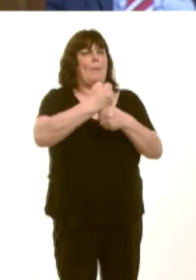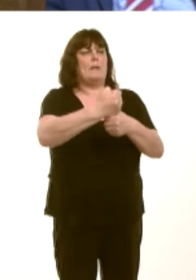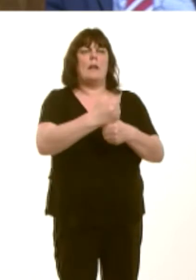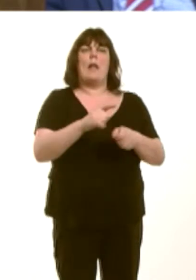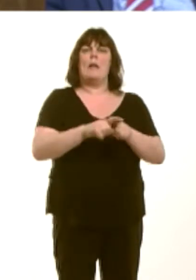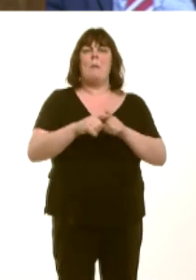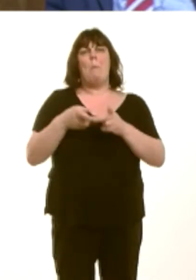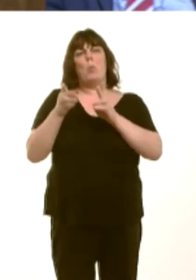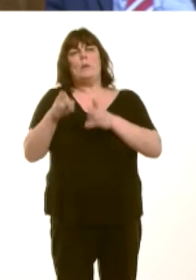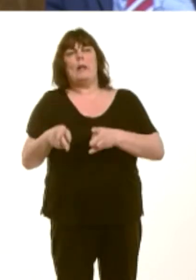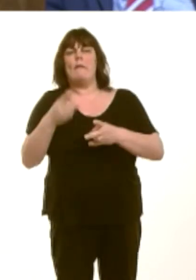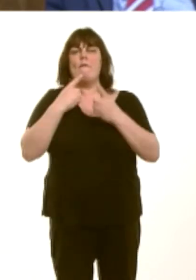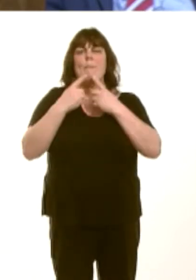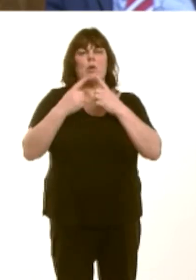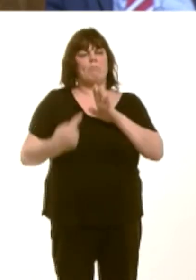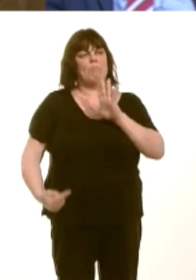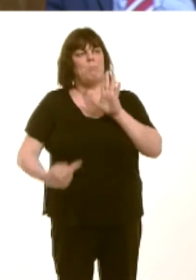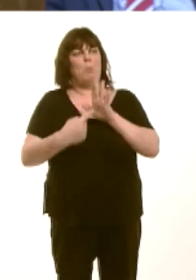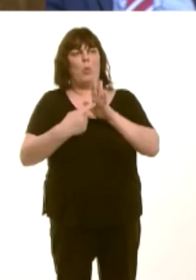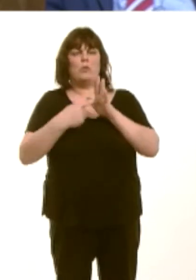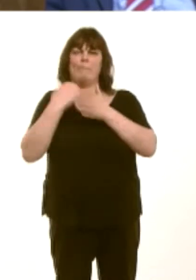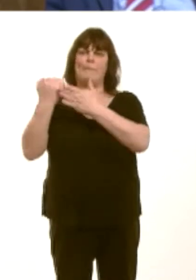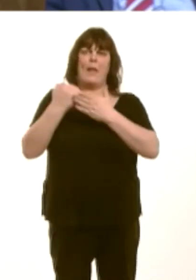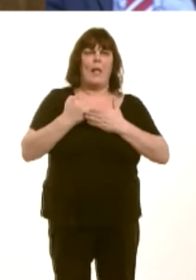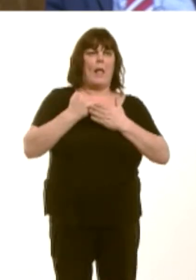been a key component of quality improvement in NHS Wales for almost a decade.